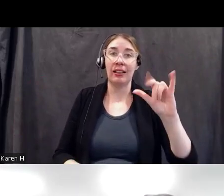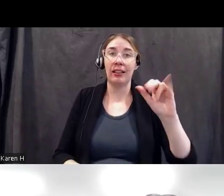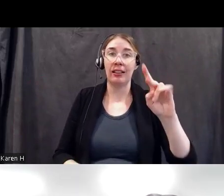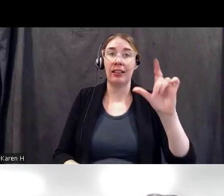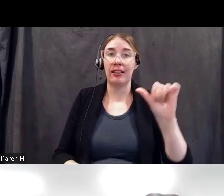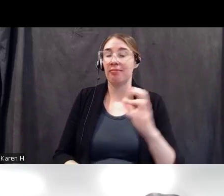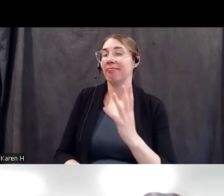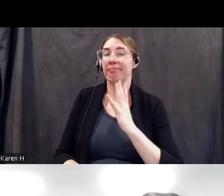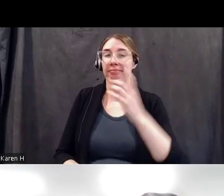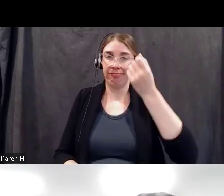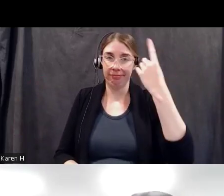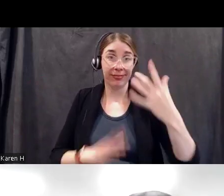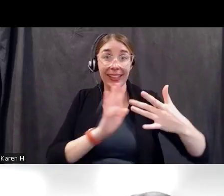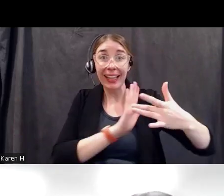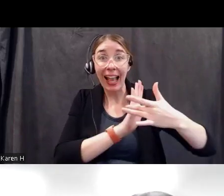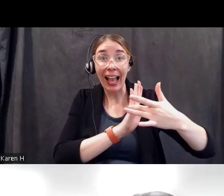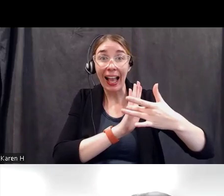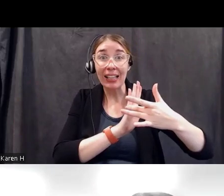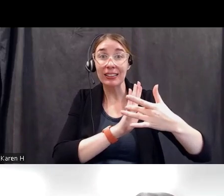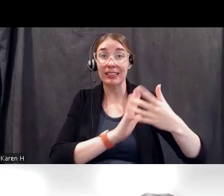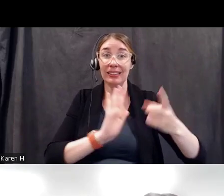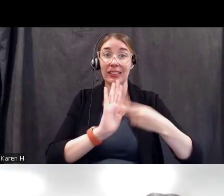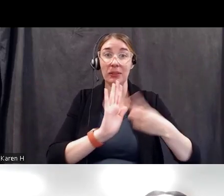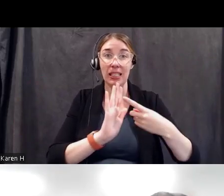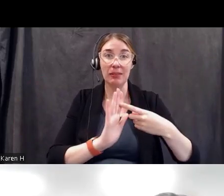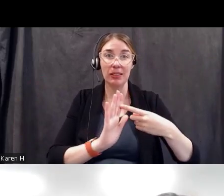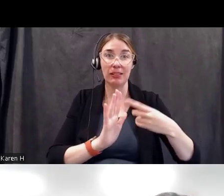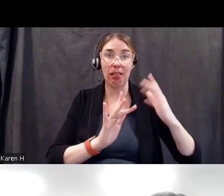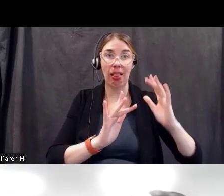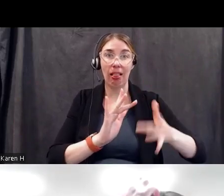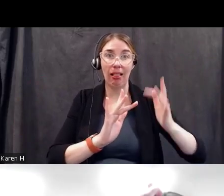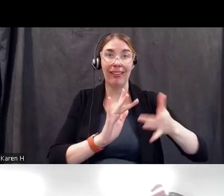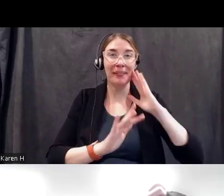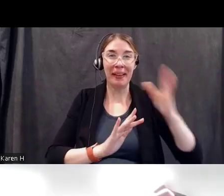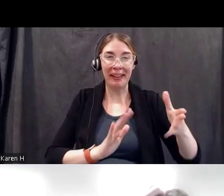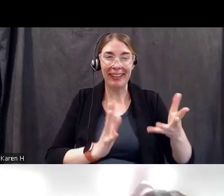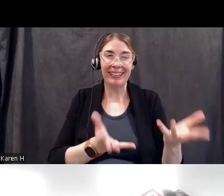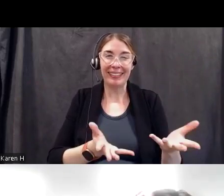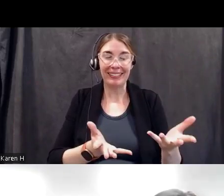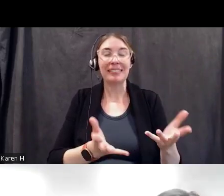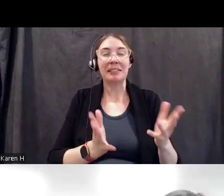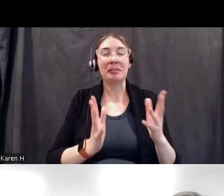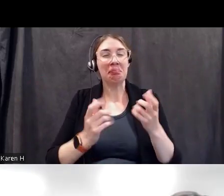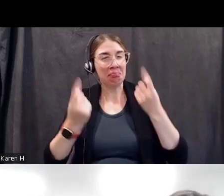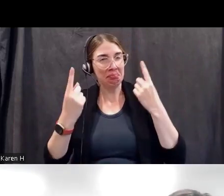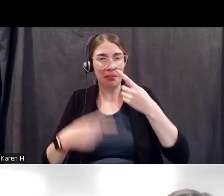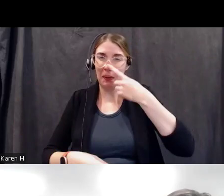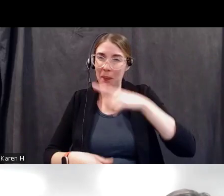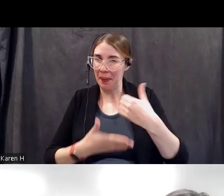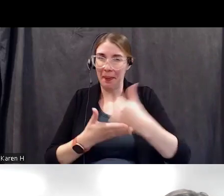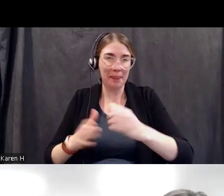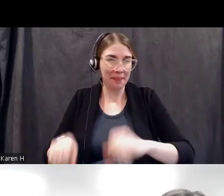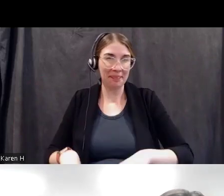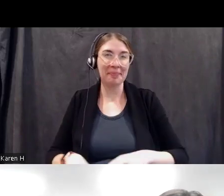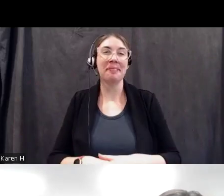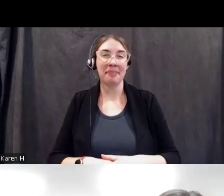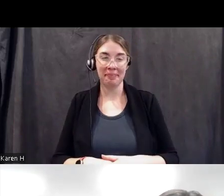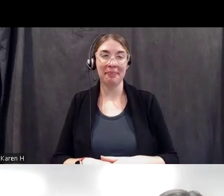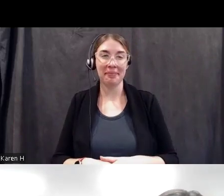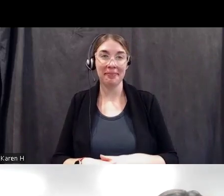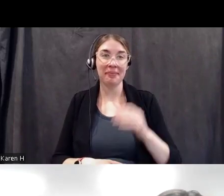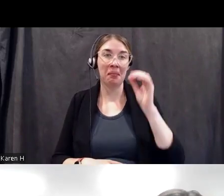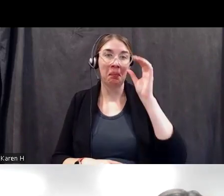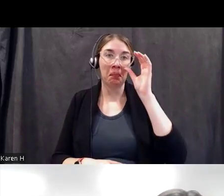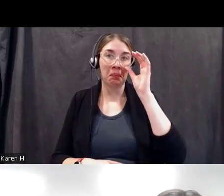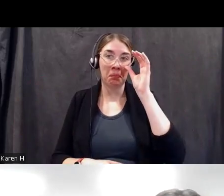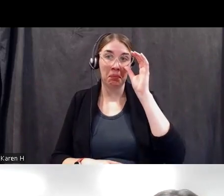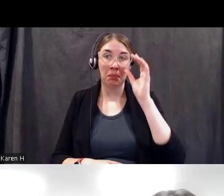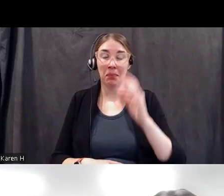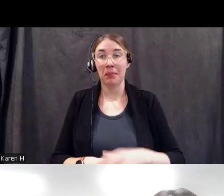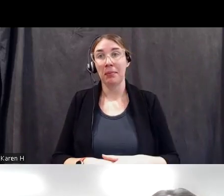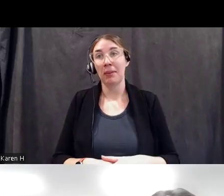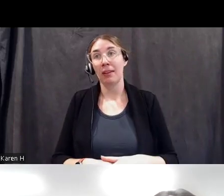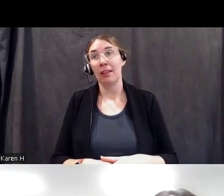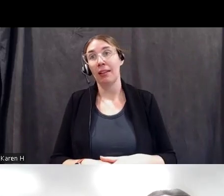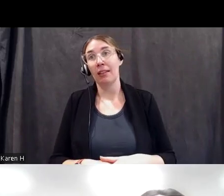we know that it doesn't always like us very much. So I'm happy to -- I'm happy to fill in.